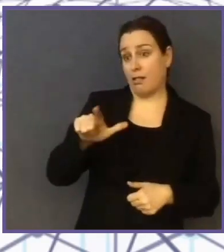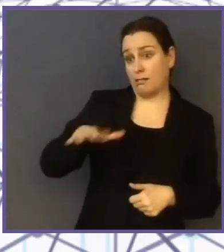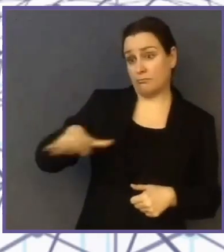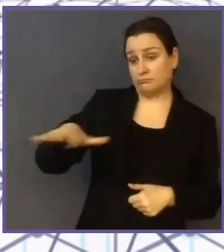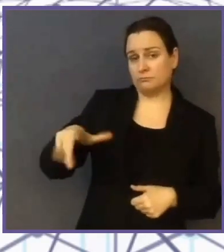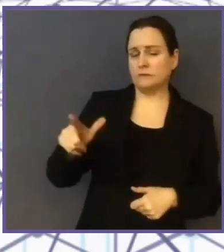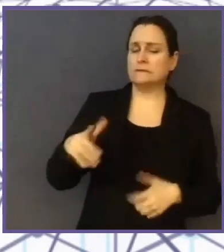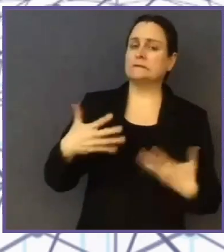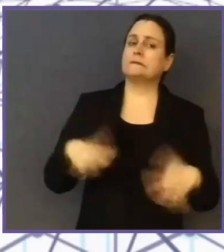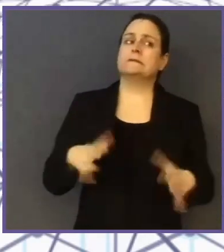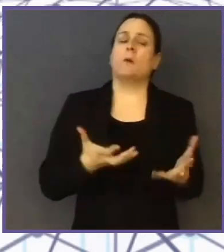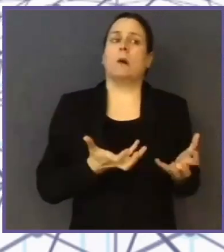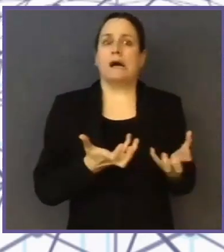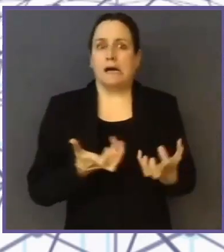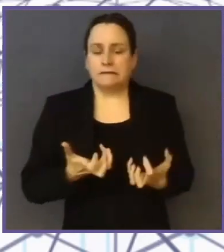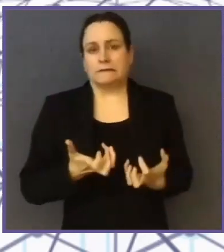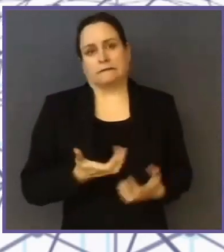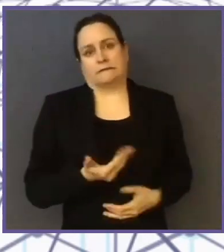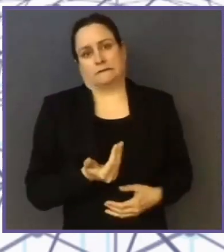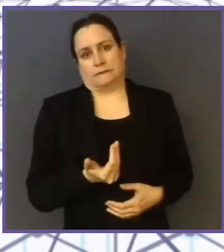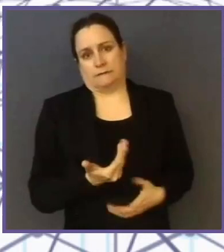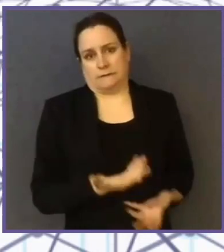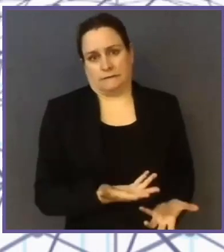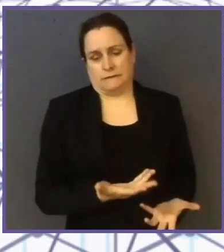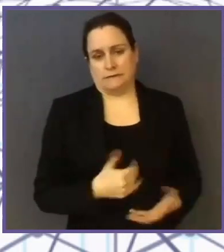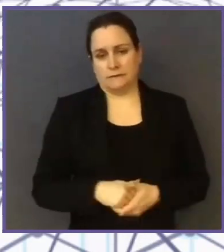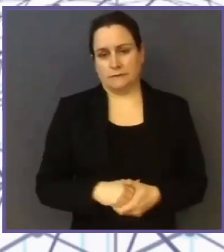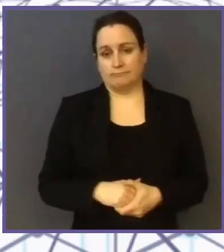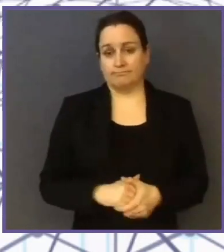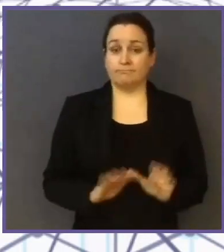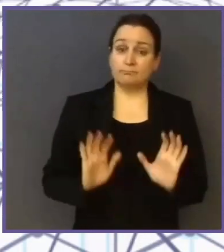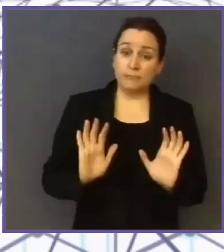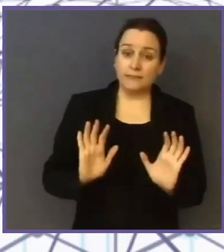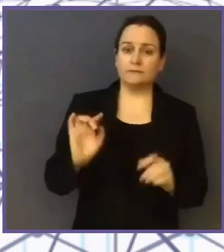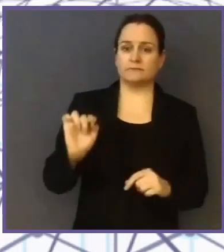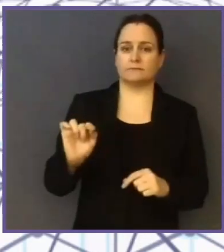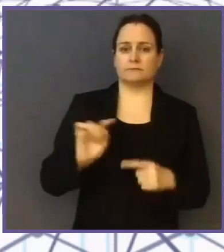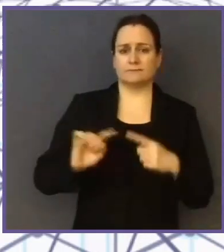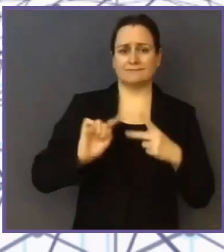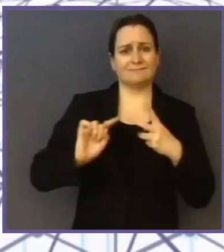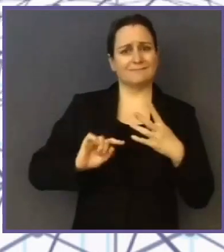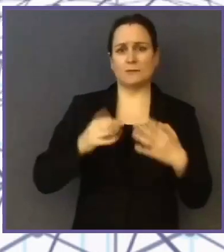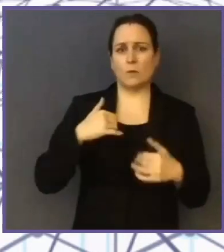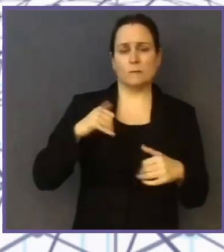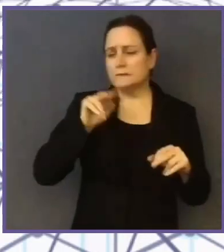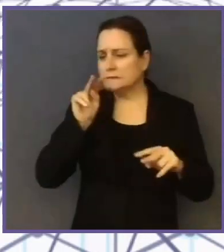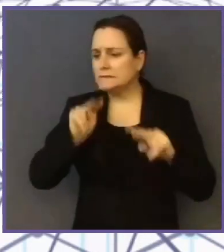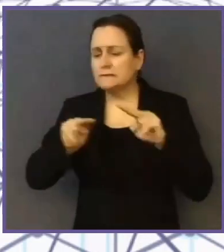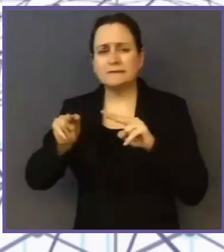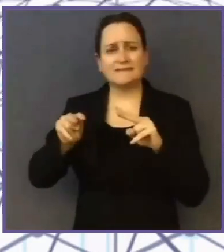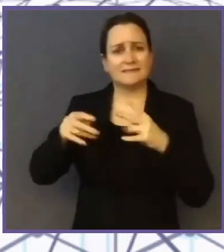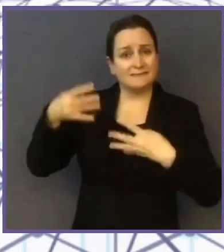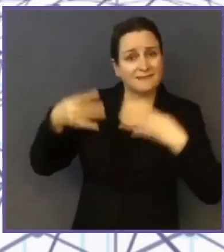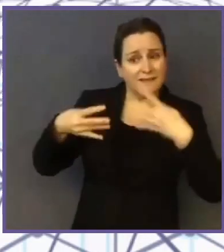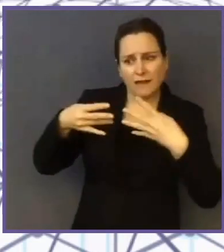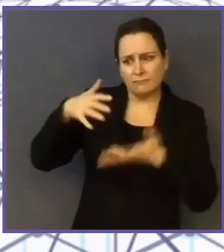But before more systemic innovation can proceed in that space, much, much more data is on, the situation is needed if we're to do something useful.